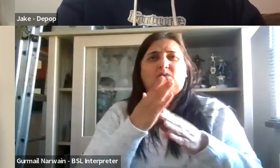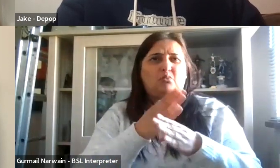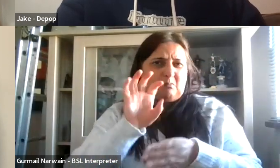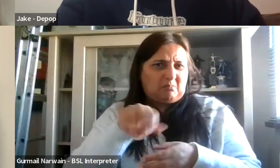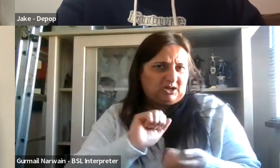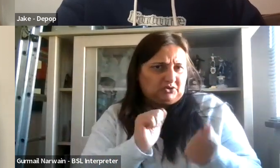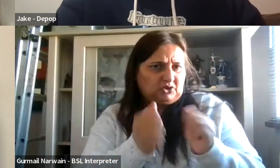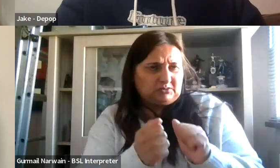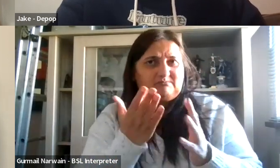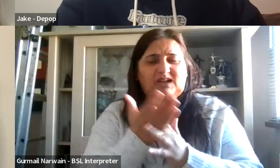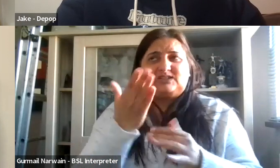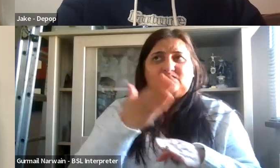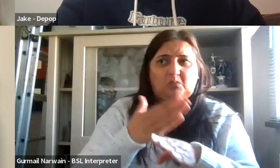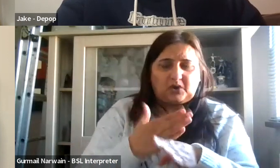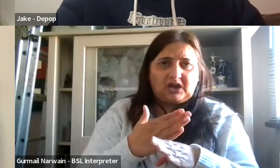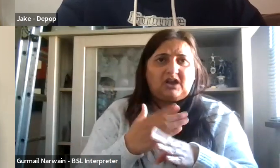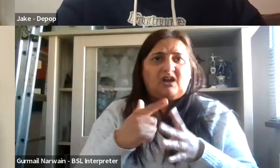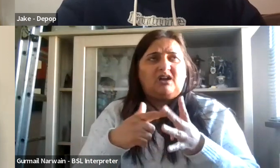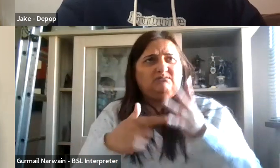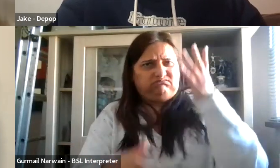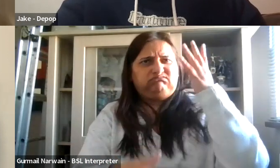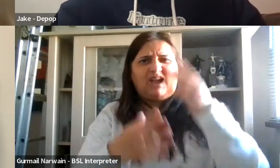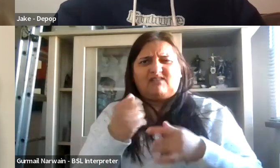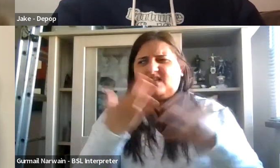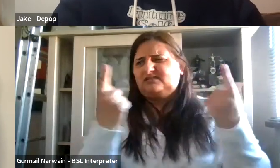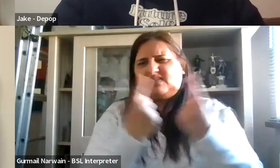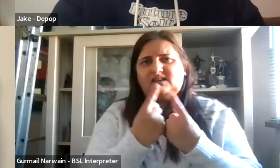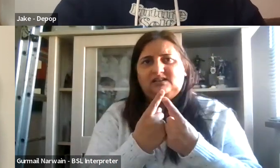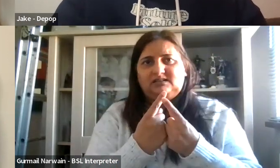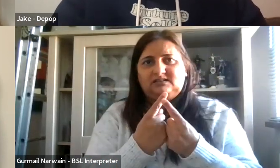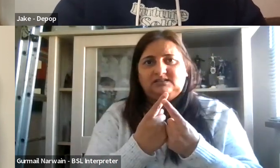adjustments, access to work so hopefully, lots of things that can case to lots of needs